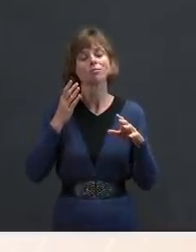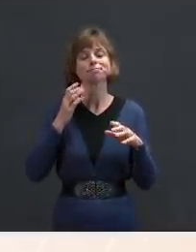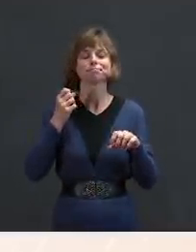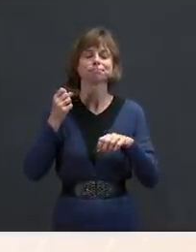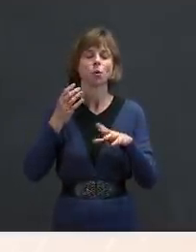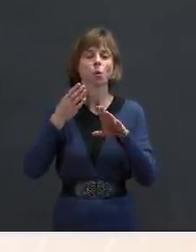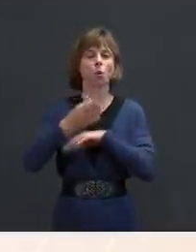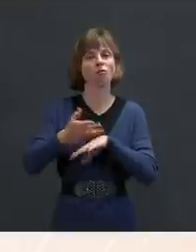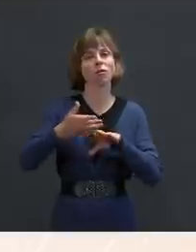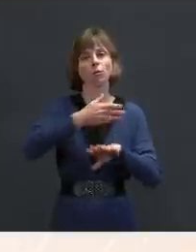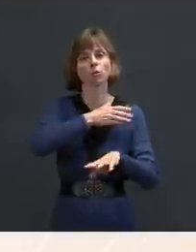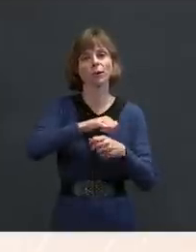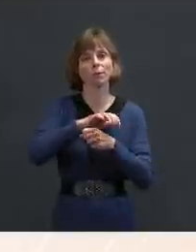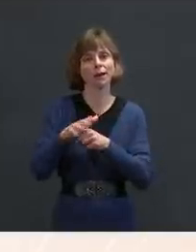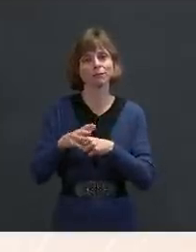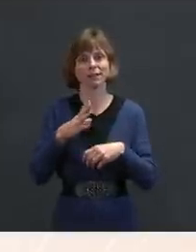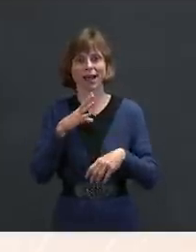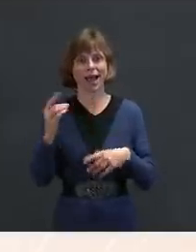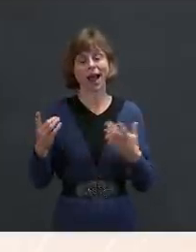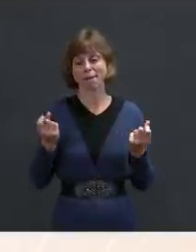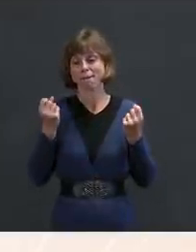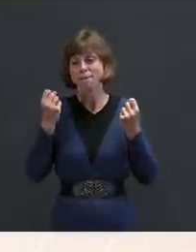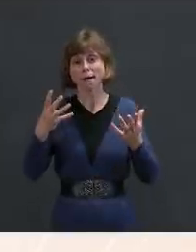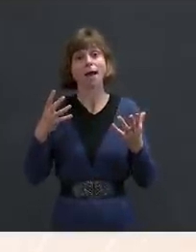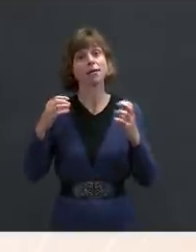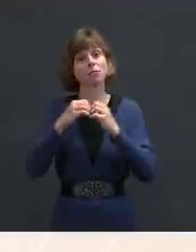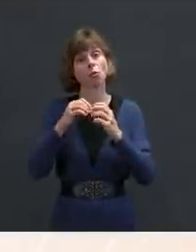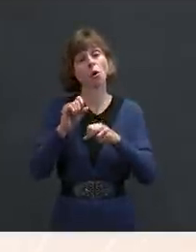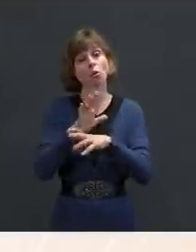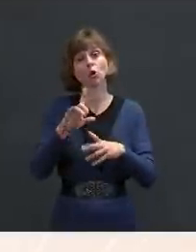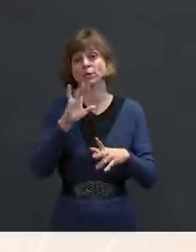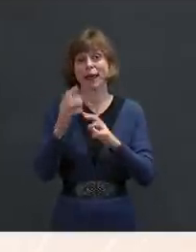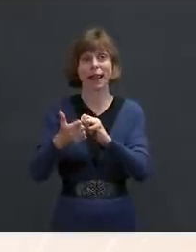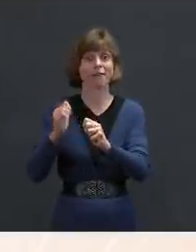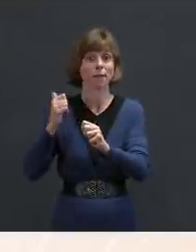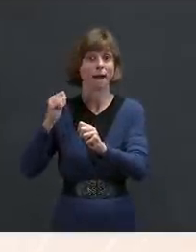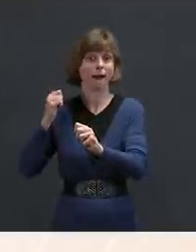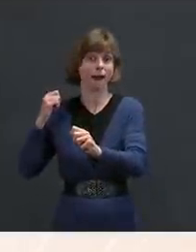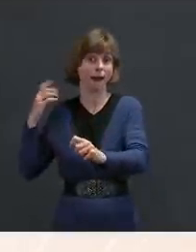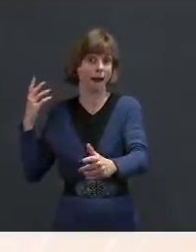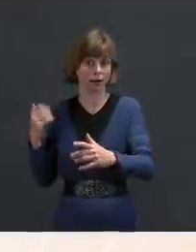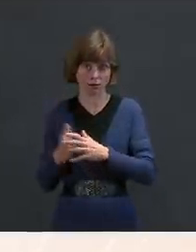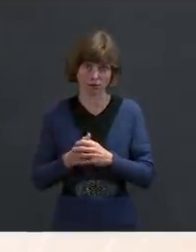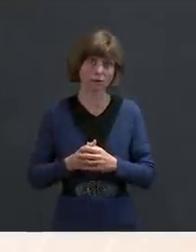with millions of workers at risk of being left behind. That's why it's absolutely critical Congress act,